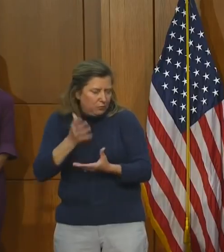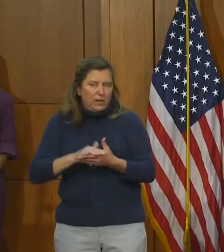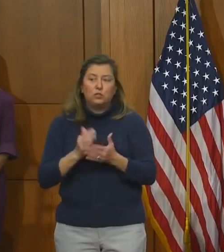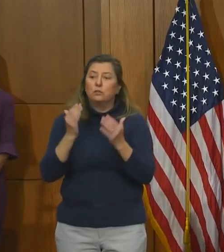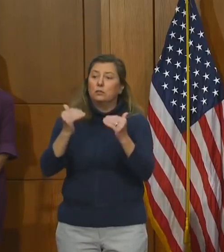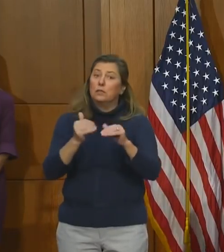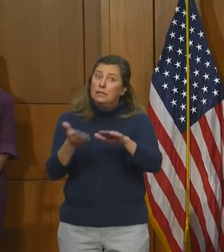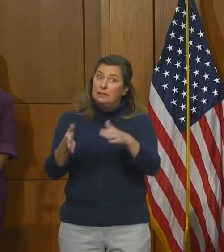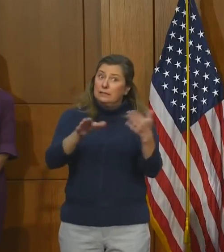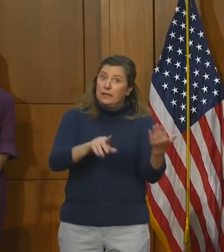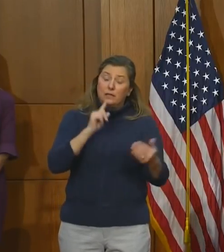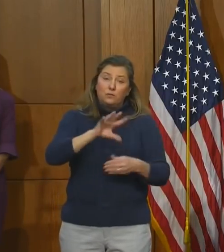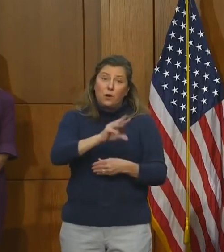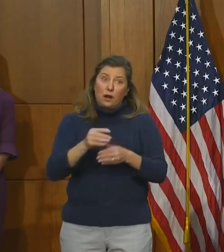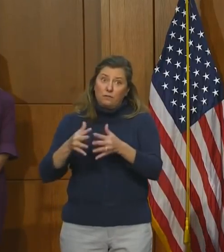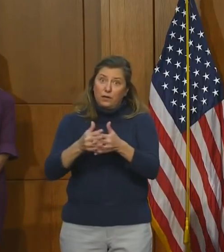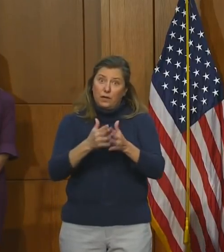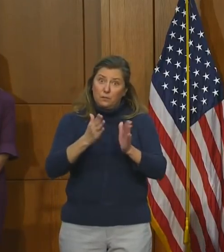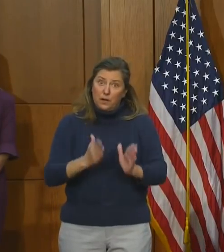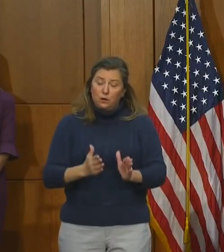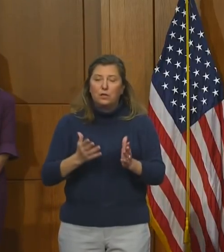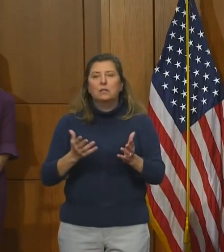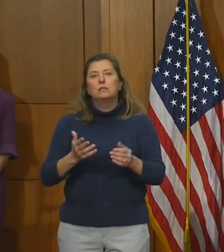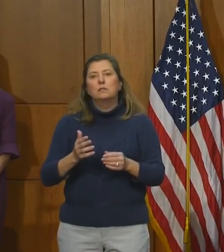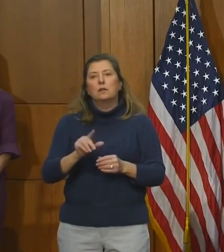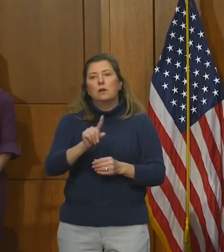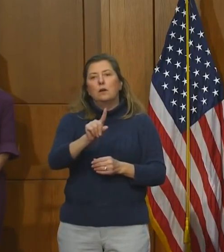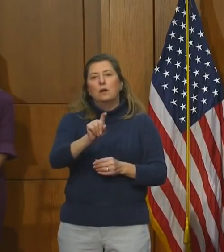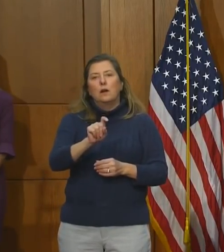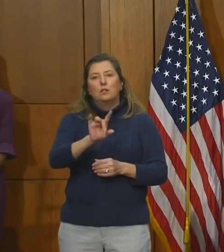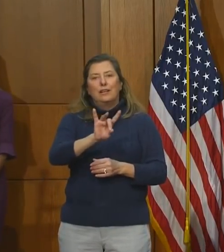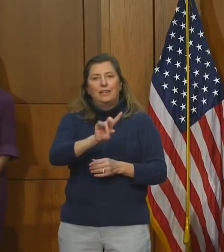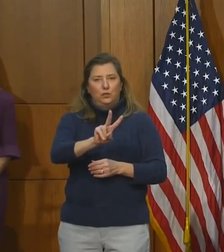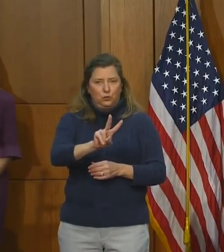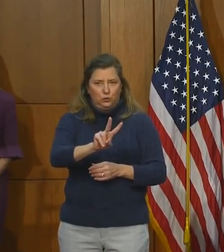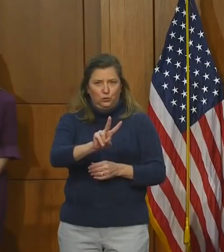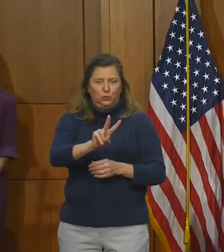THIRTY ONE THAT'S ABOUT. 24% OF THE CASES FOR WHICH WE HAVE THAT DEMOGRAPHIC INFORMATION-